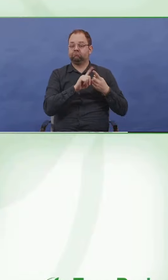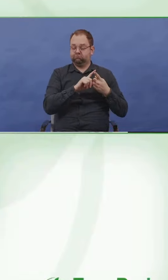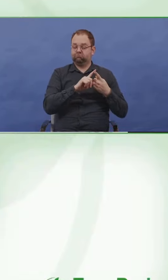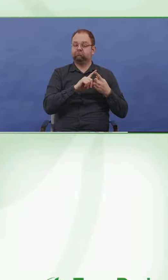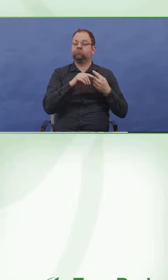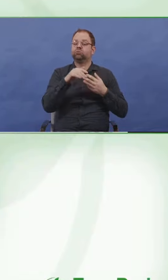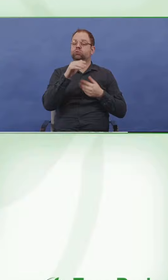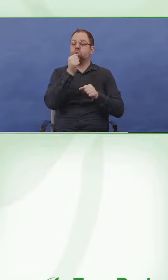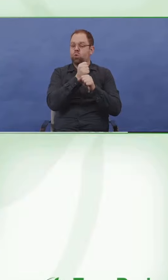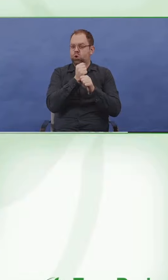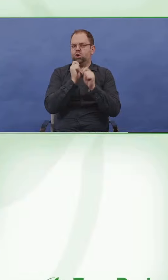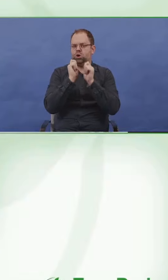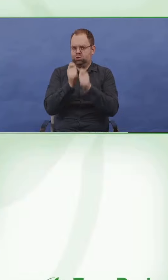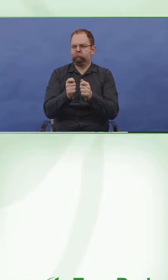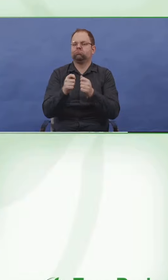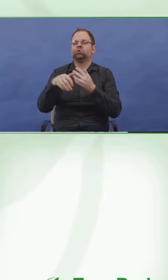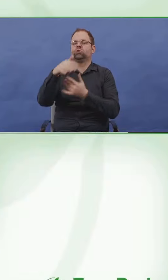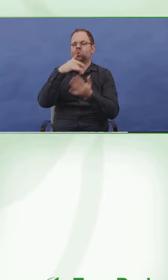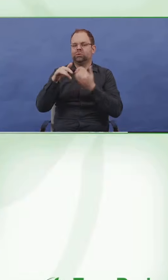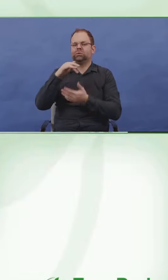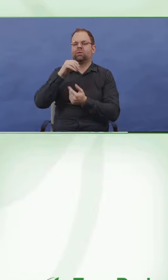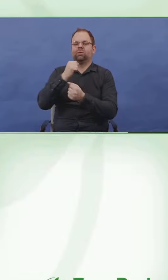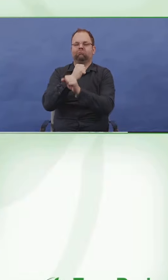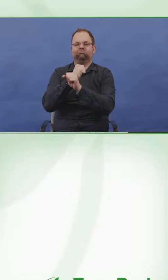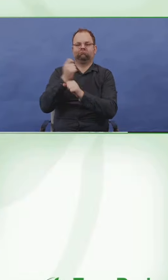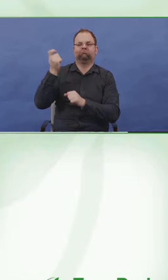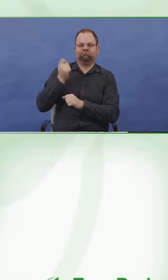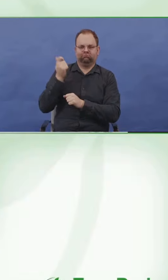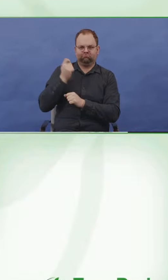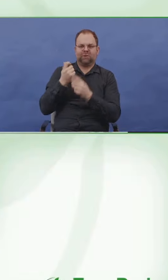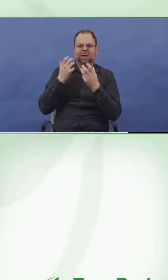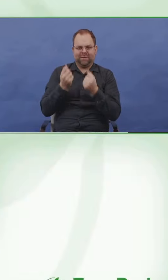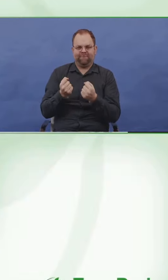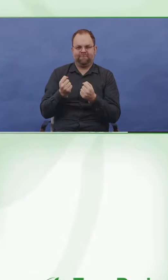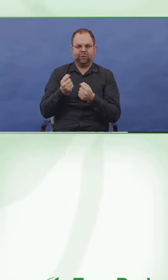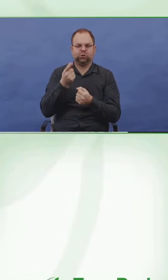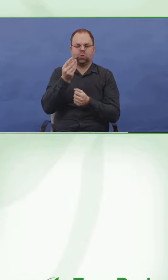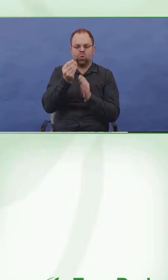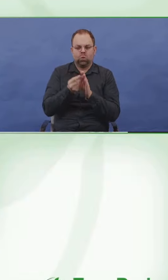the potential to create a common platform for gender, disability and